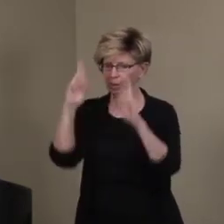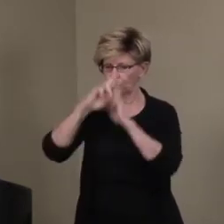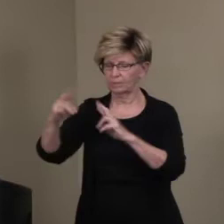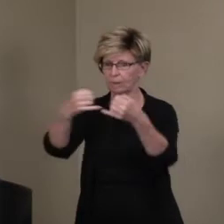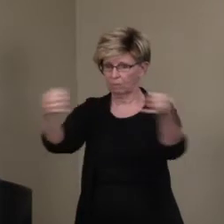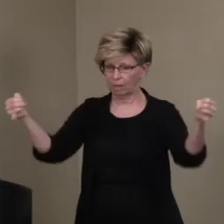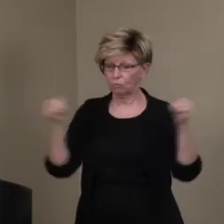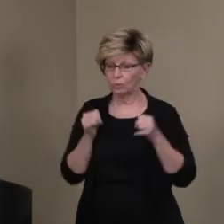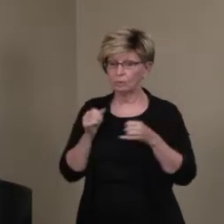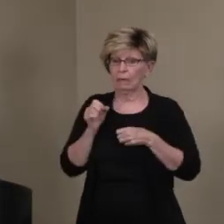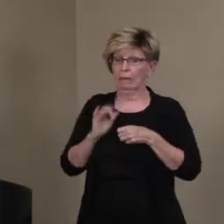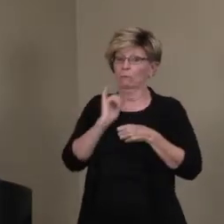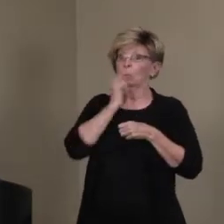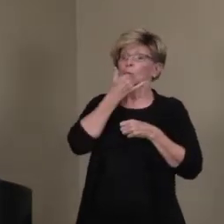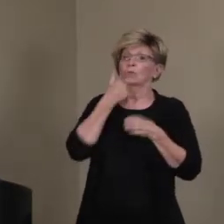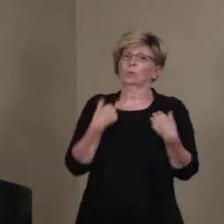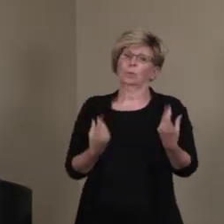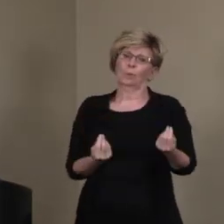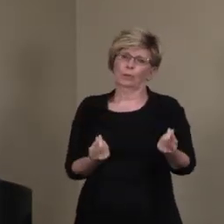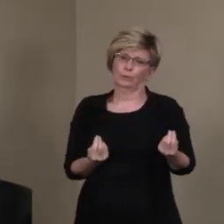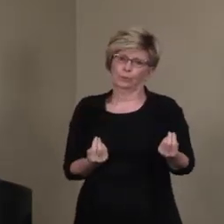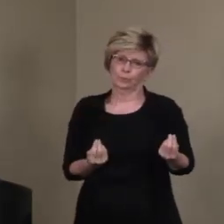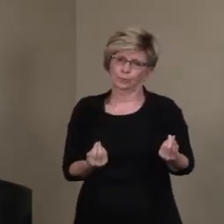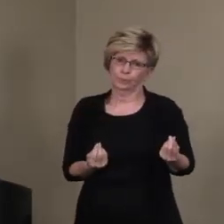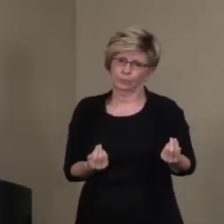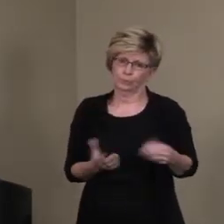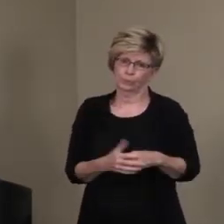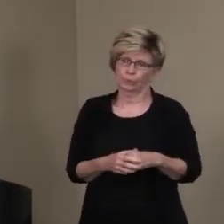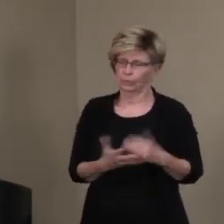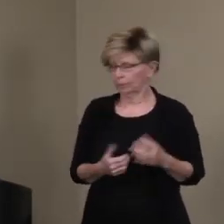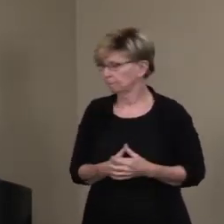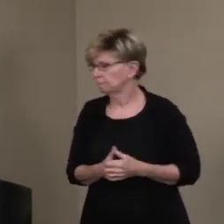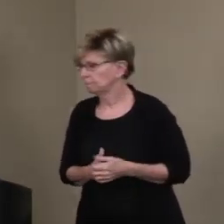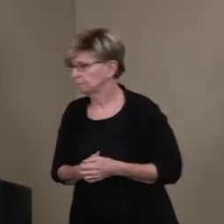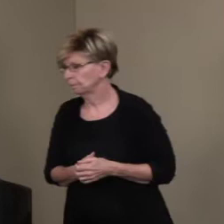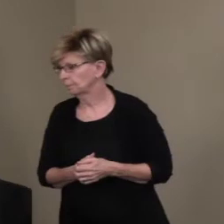appropriate and what is inappropriate if you have an oops or faux pas what do you